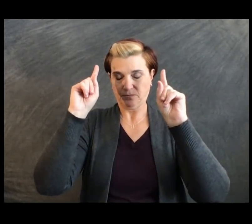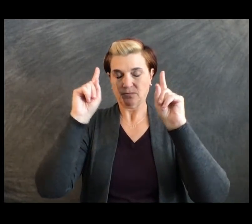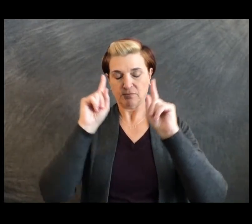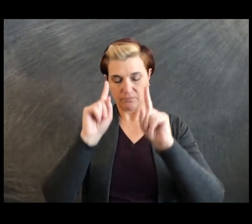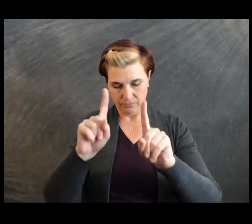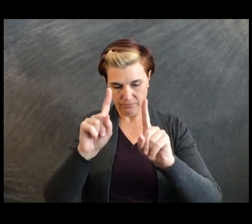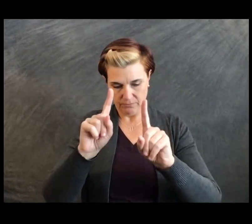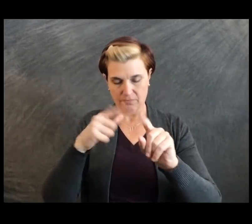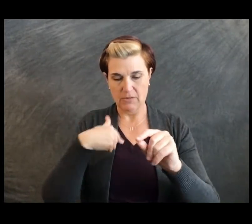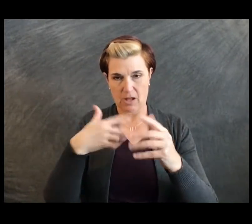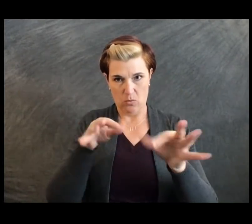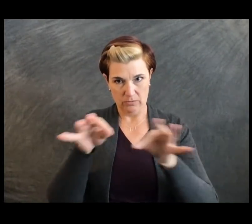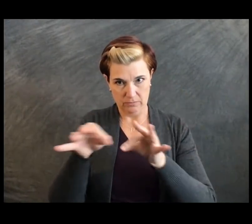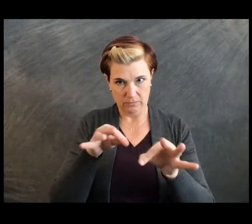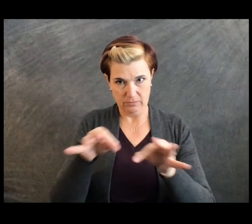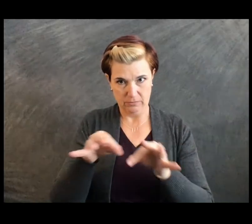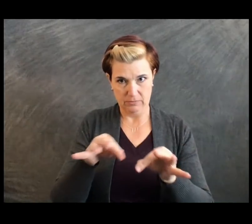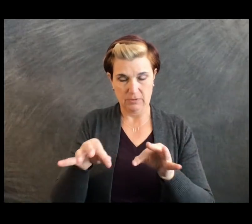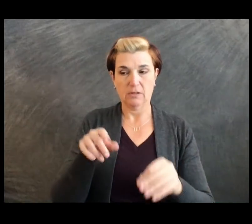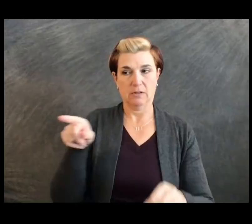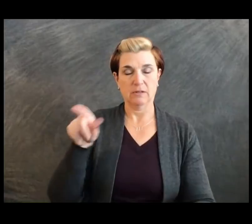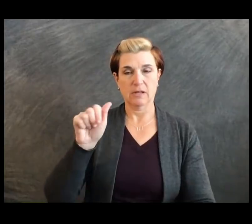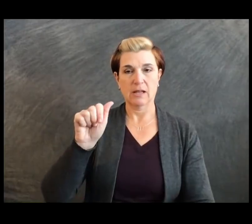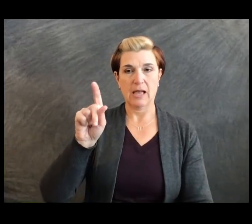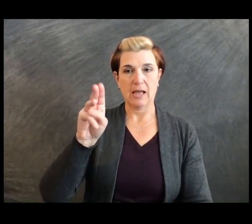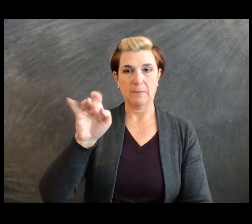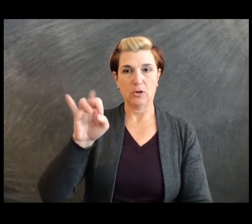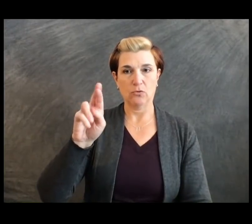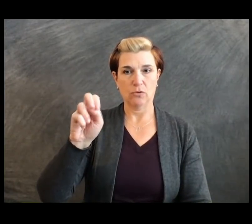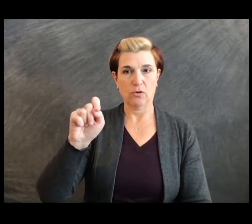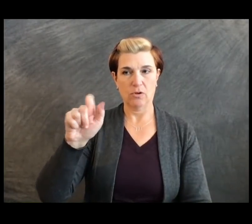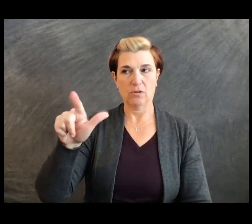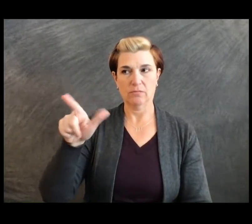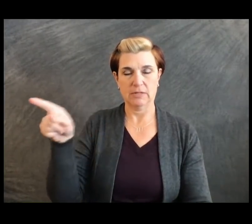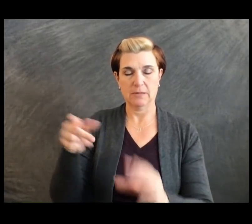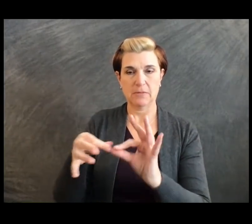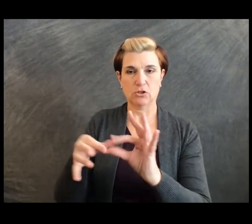at majora mentioned is that not every single person in the United States needs